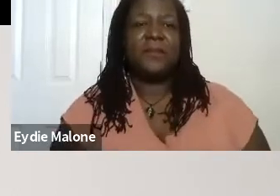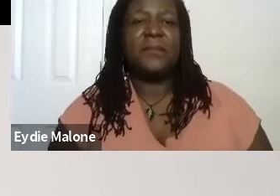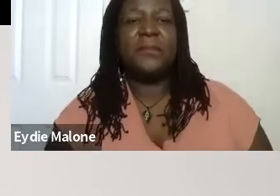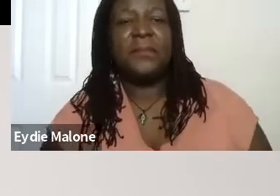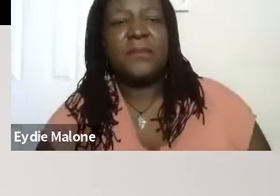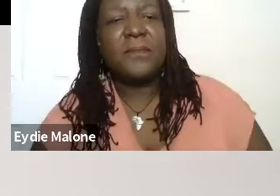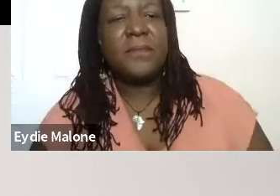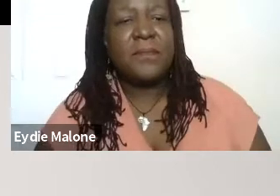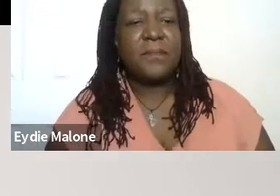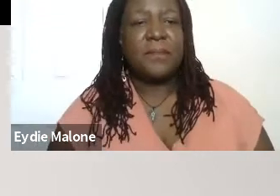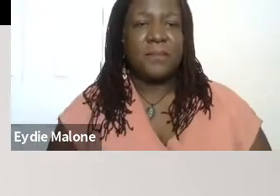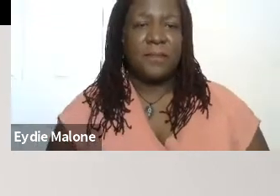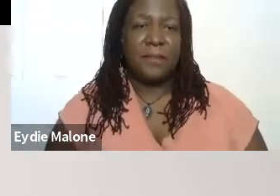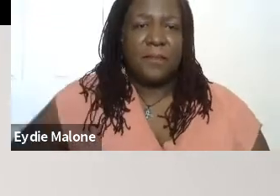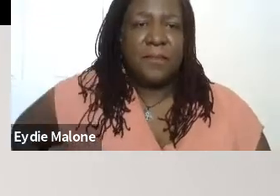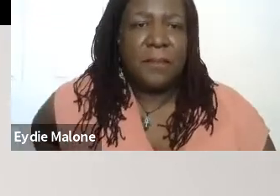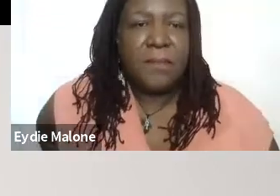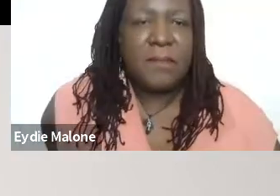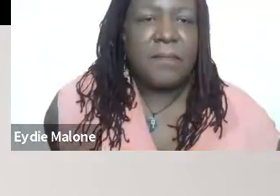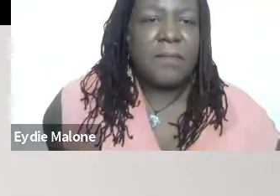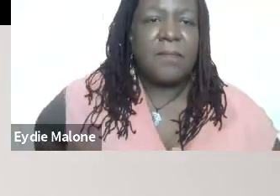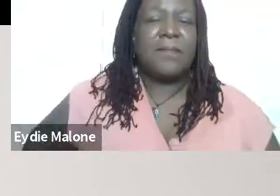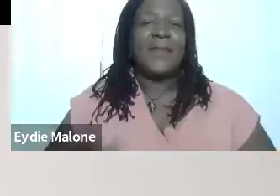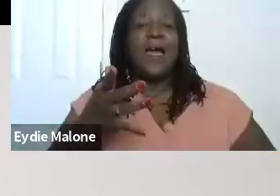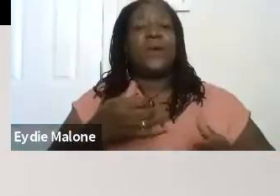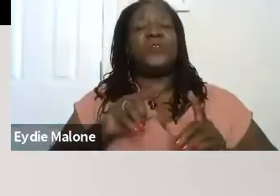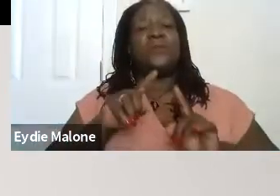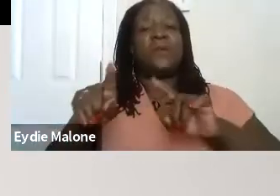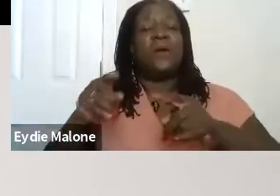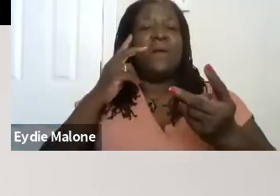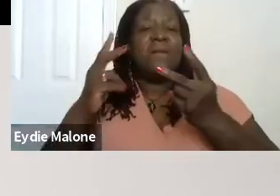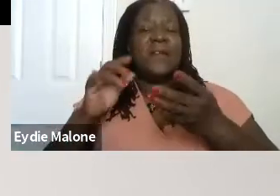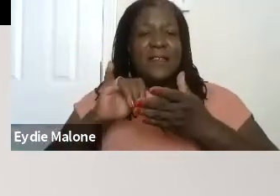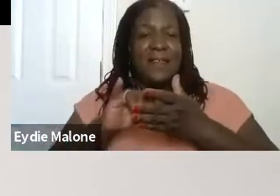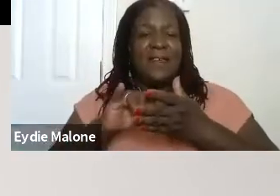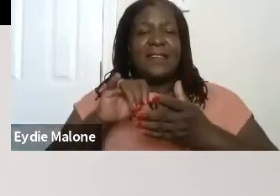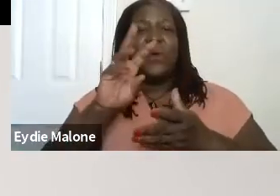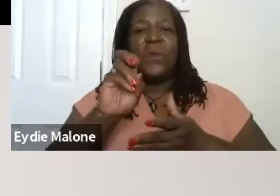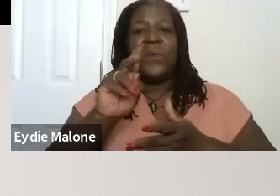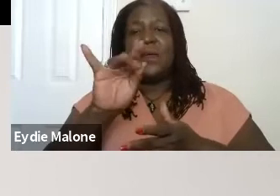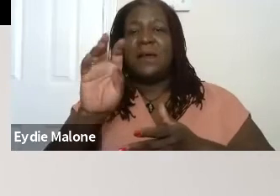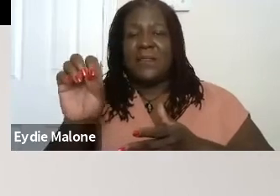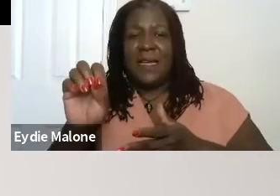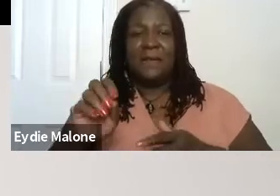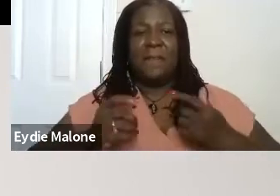this website called Lifeology and the link is there because it does a nice job of describing